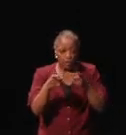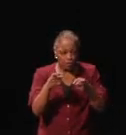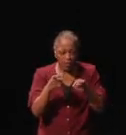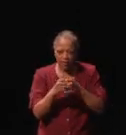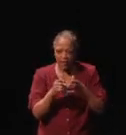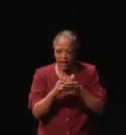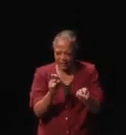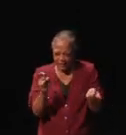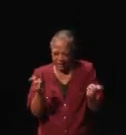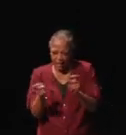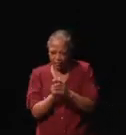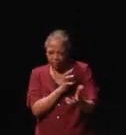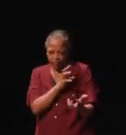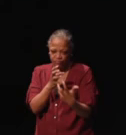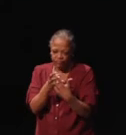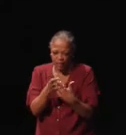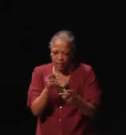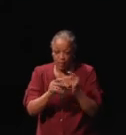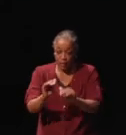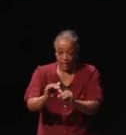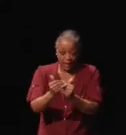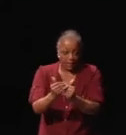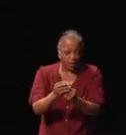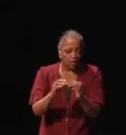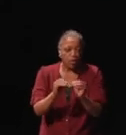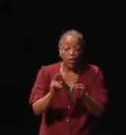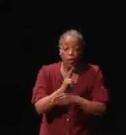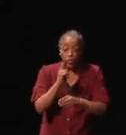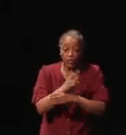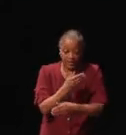needs of people with limited or no use of their limbs.